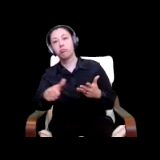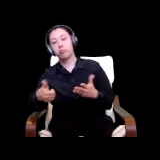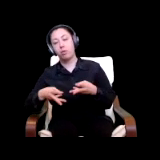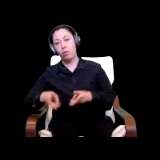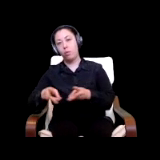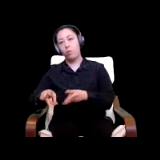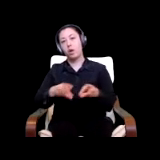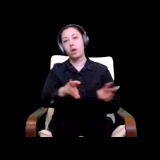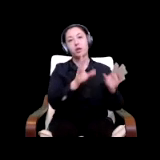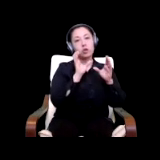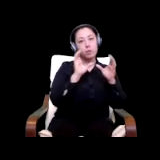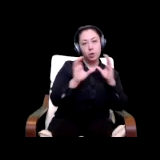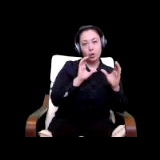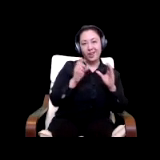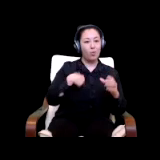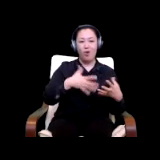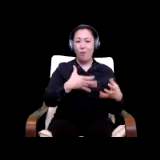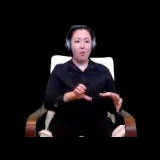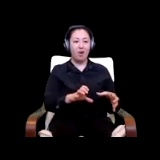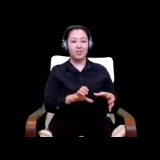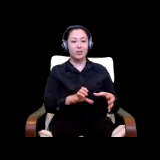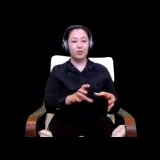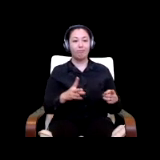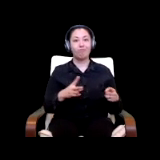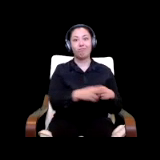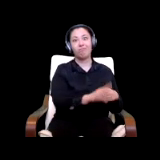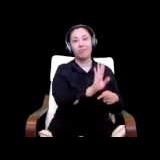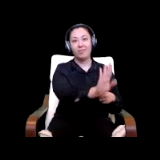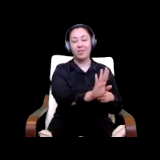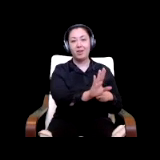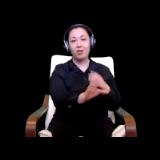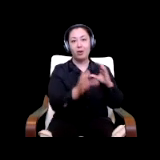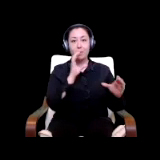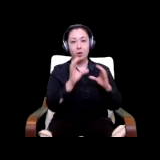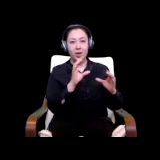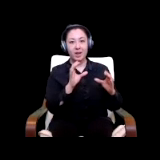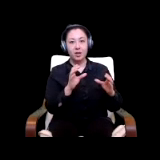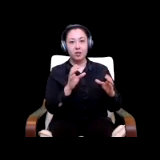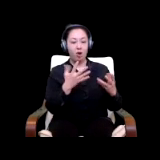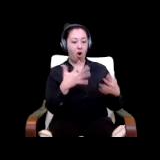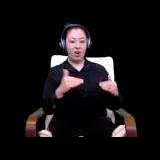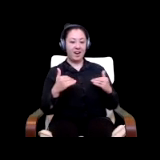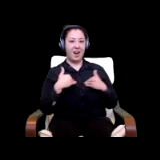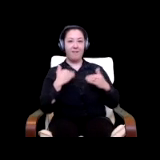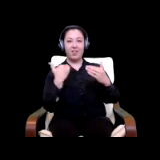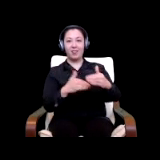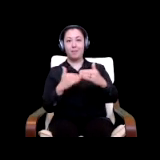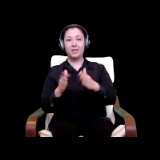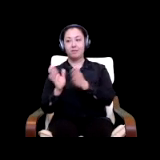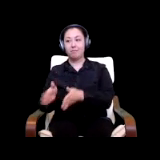communication from the students because their avenues are already limited. It is important